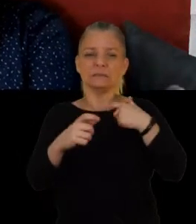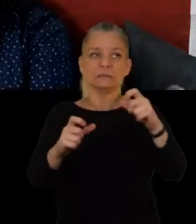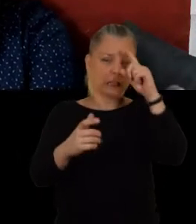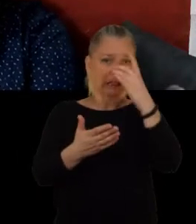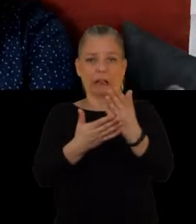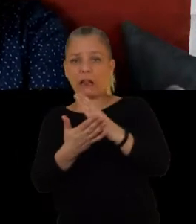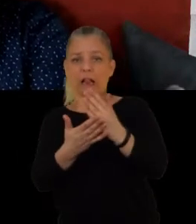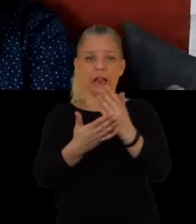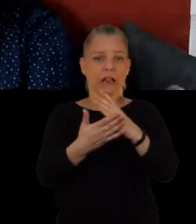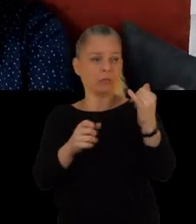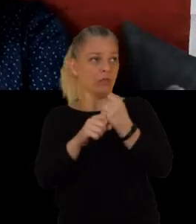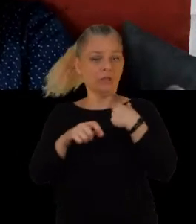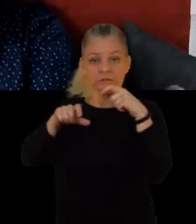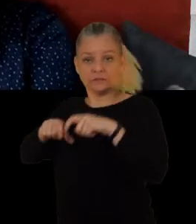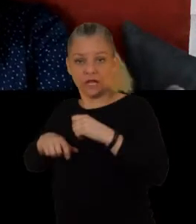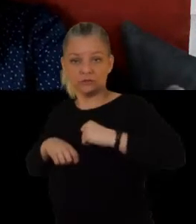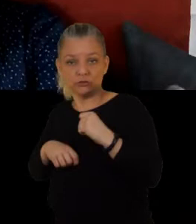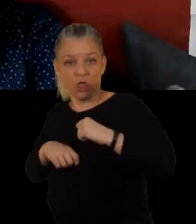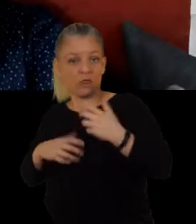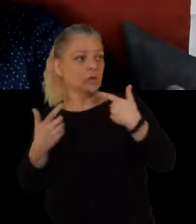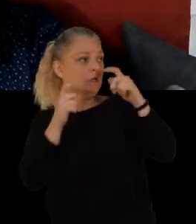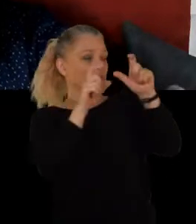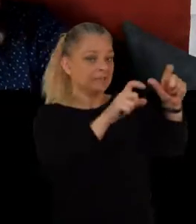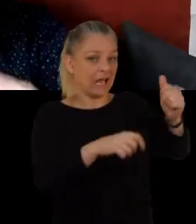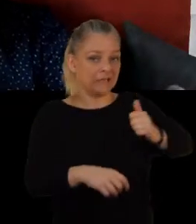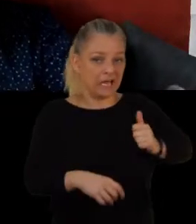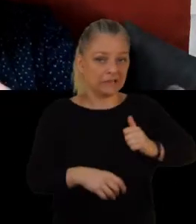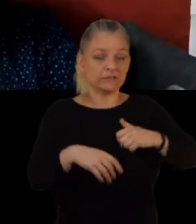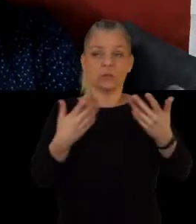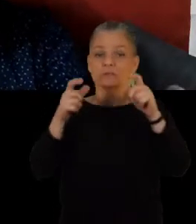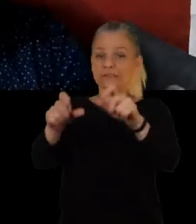years so i still can't make up my mind whether i'll stay in Scotland whether i'll stay in Canada